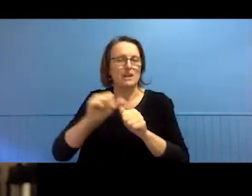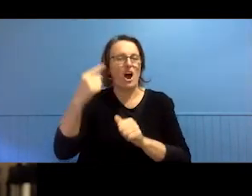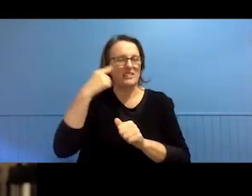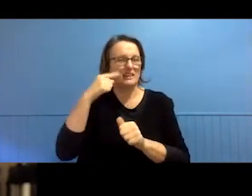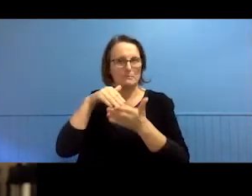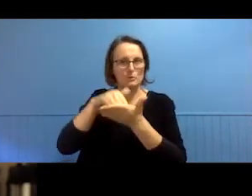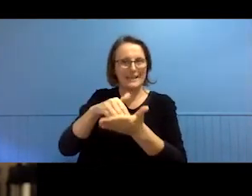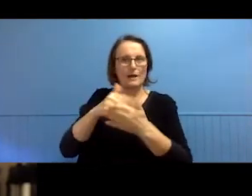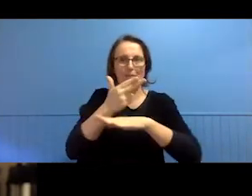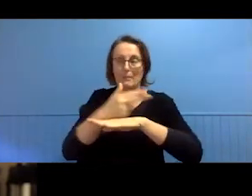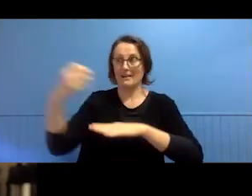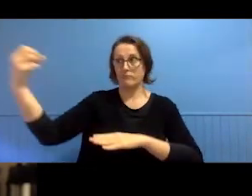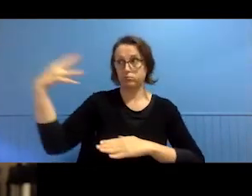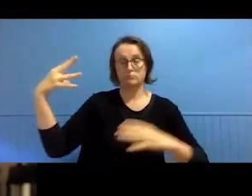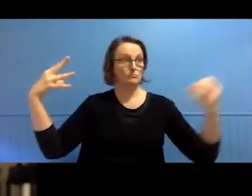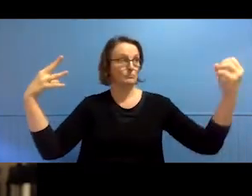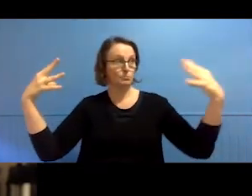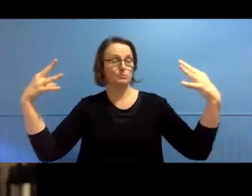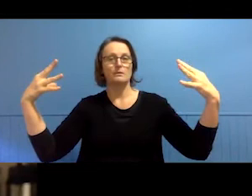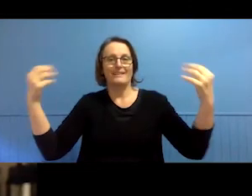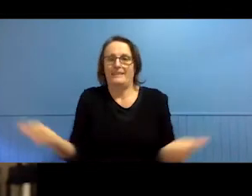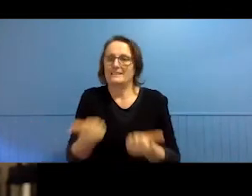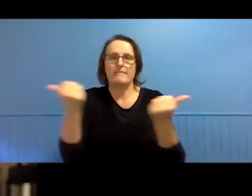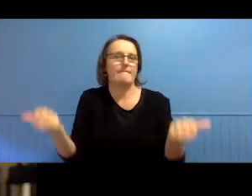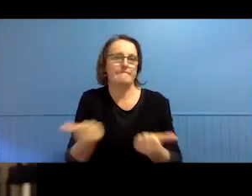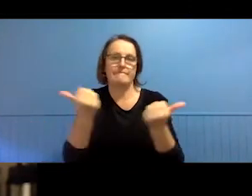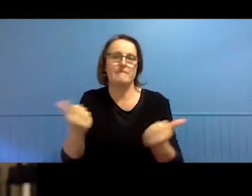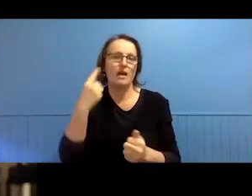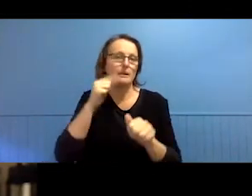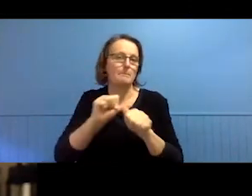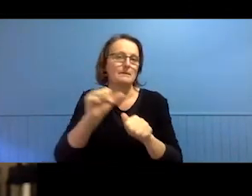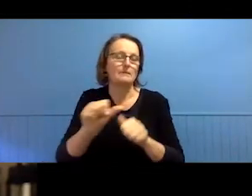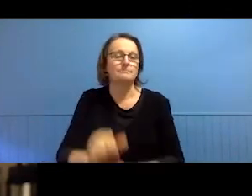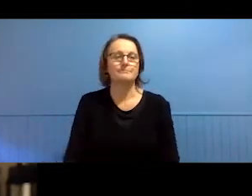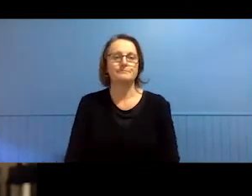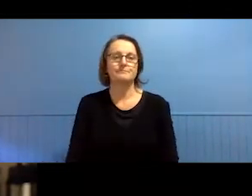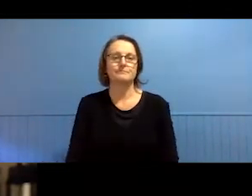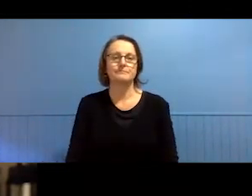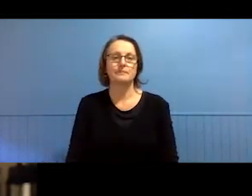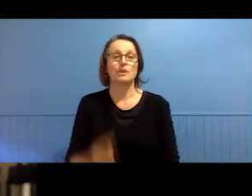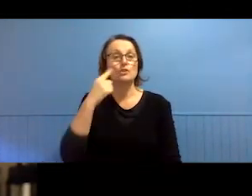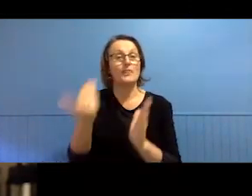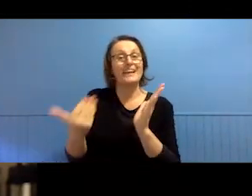when you just got a good key light and fill light coming at the subject. So in this shot here, they have now added, as you can see, the